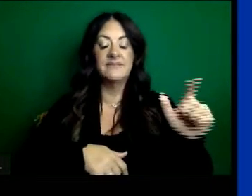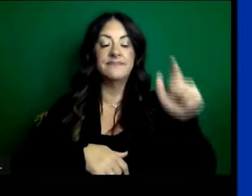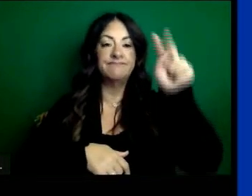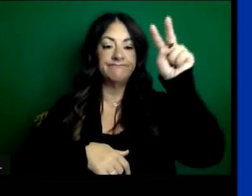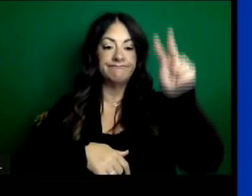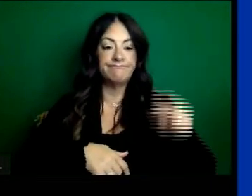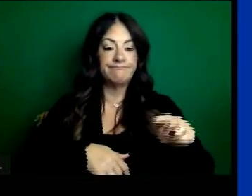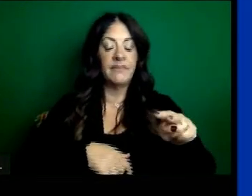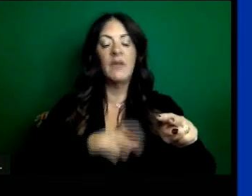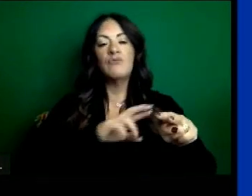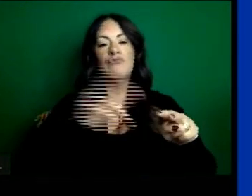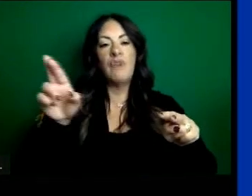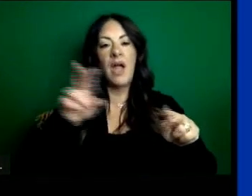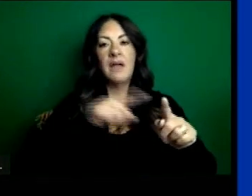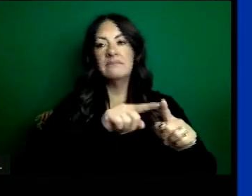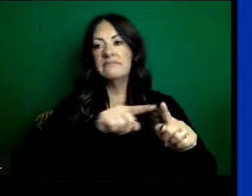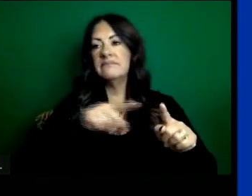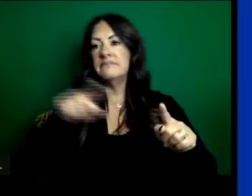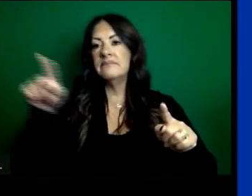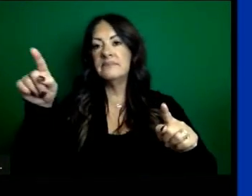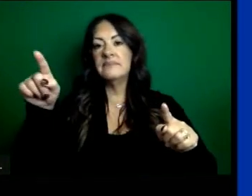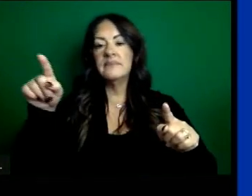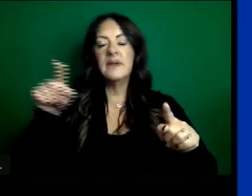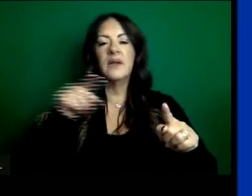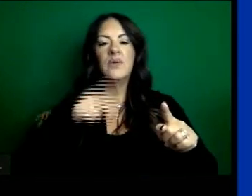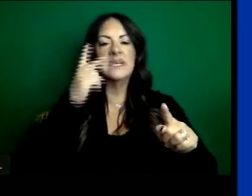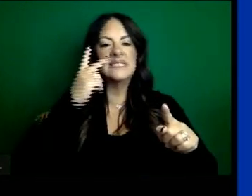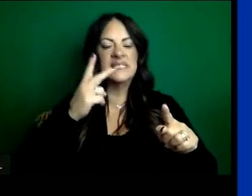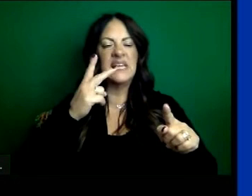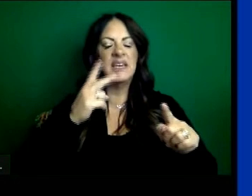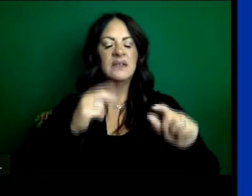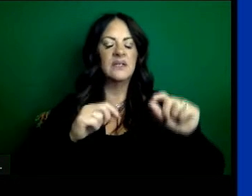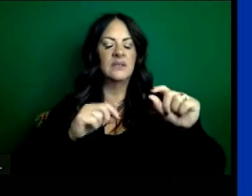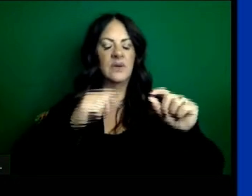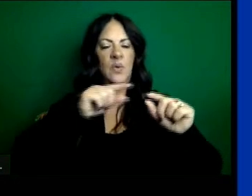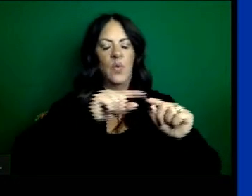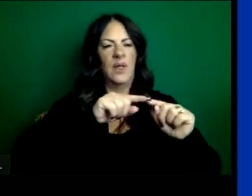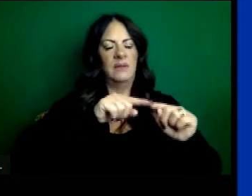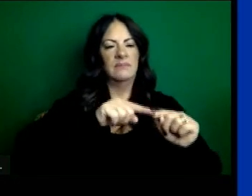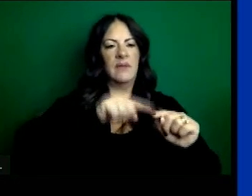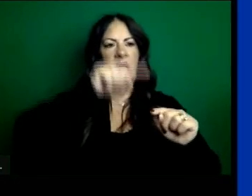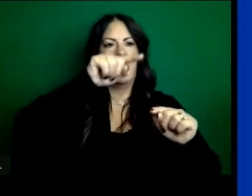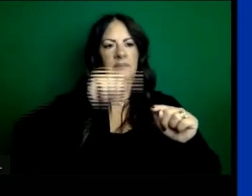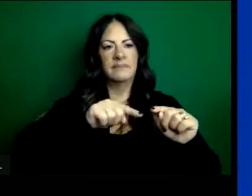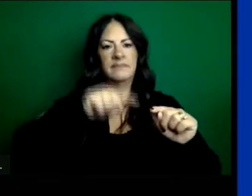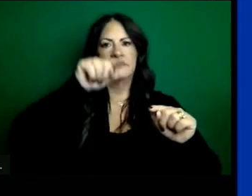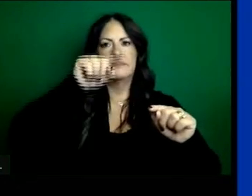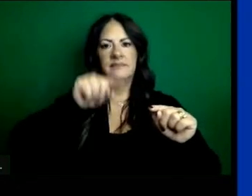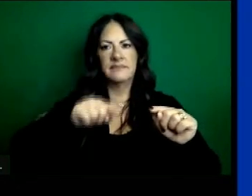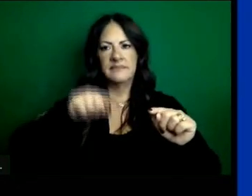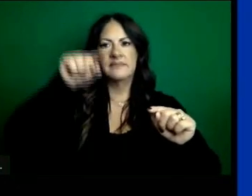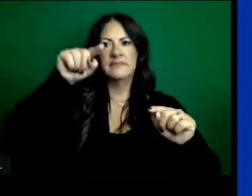SIMILAR. IF YOU LOOK ON THE LEFT SIDE OF THIS GRAPH, VERSES THE RIGHT